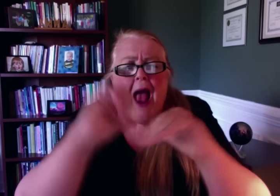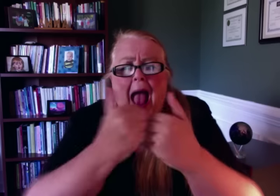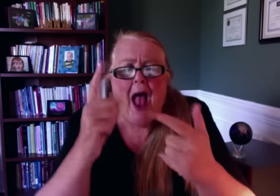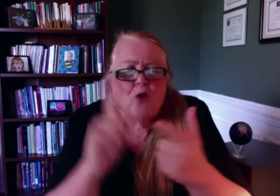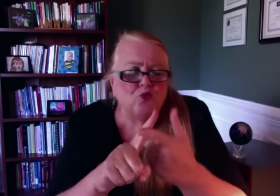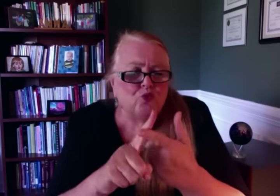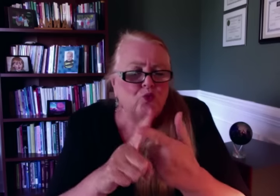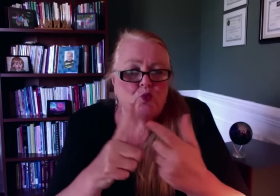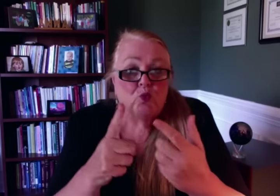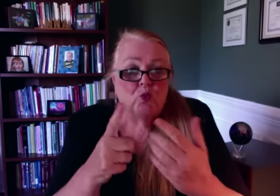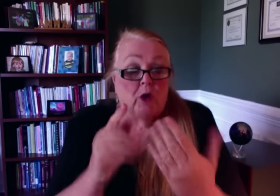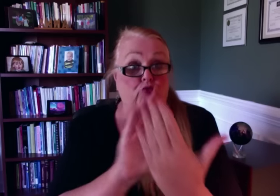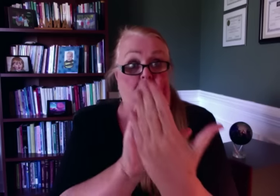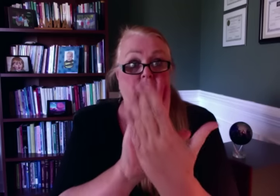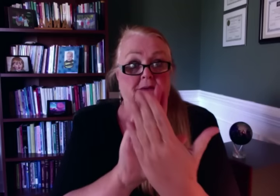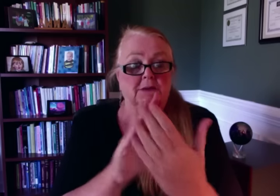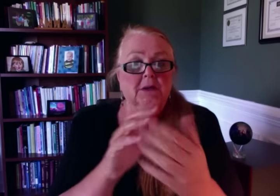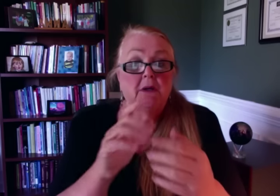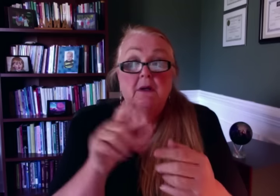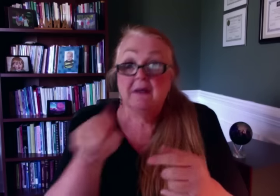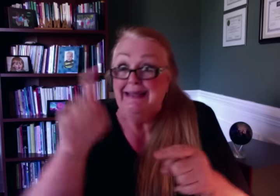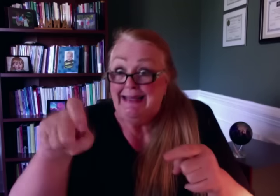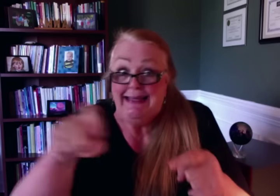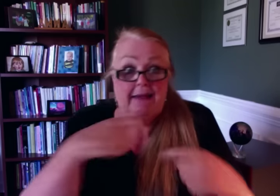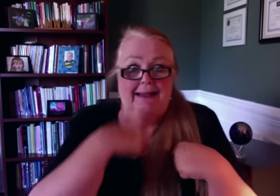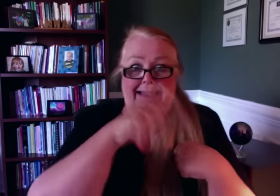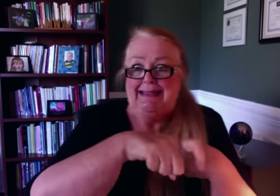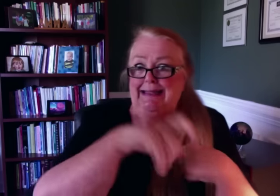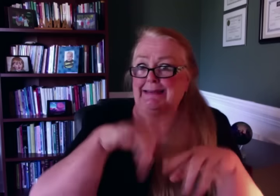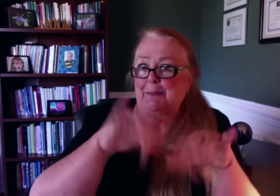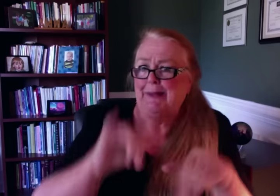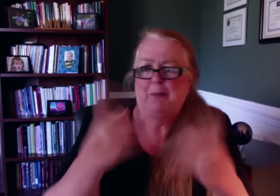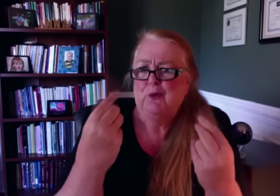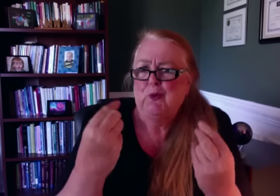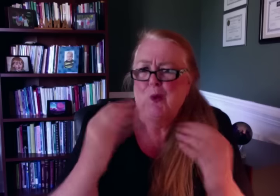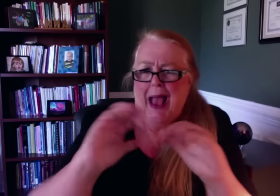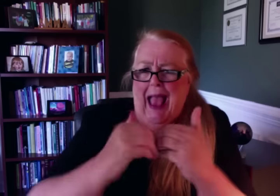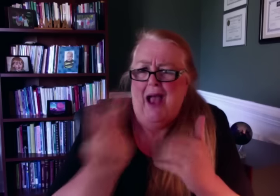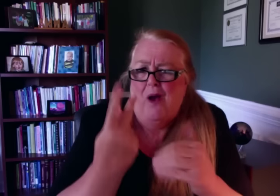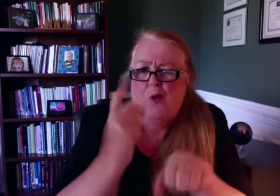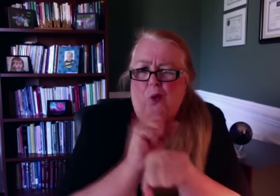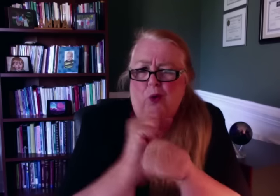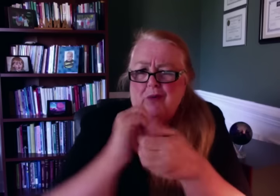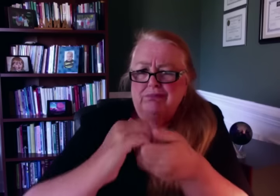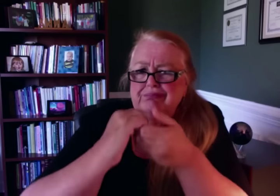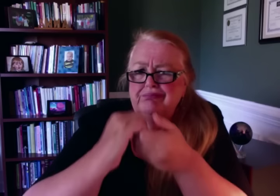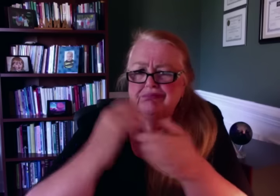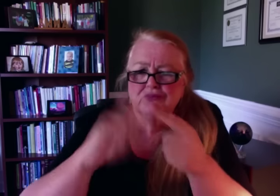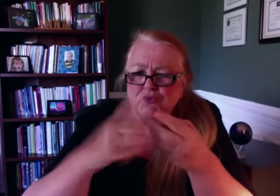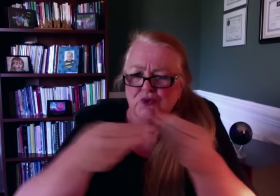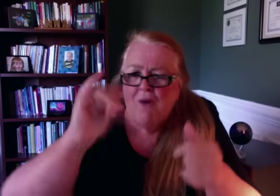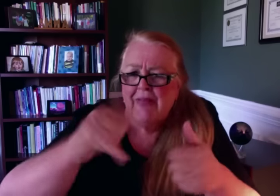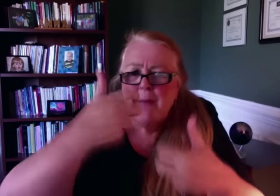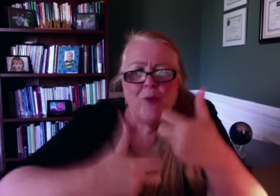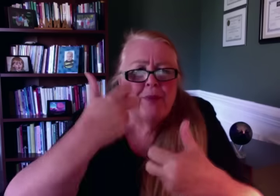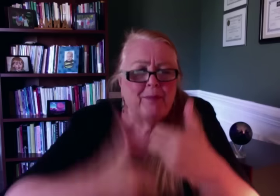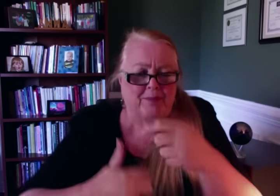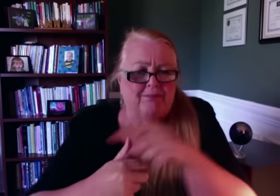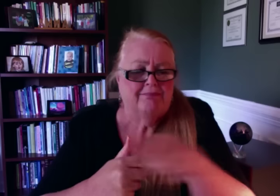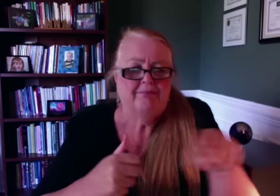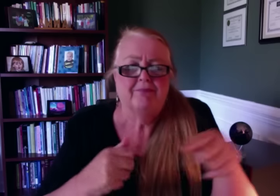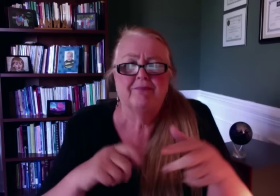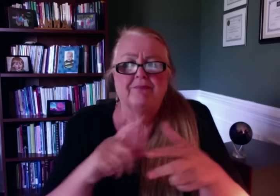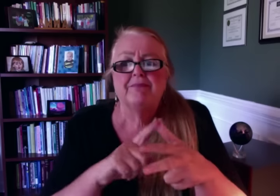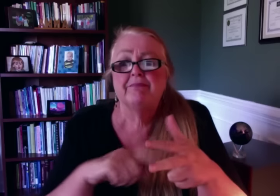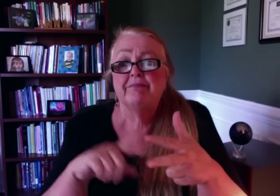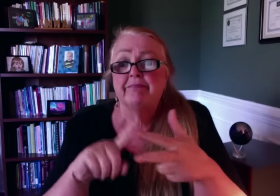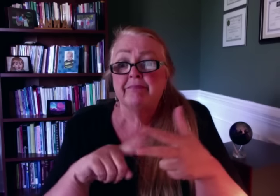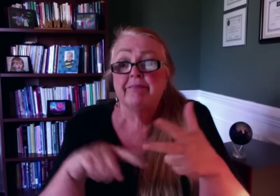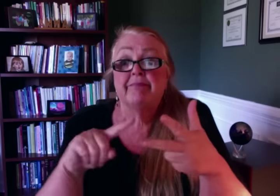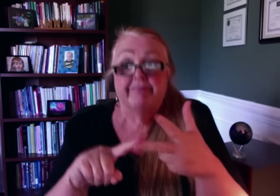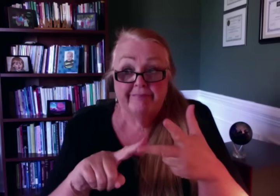and come to agreement on how to address competing priorities and needs.